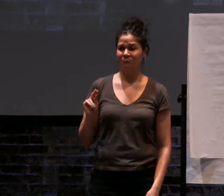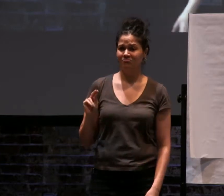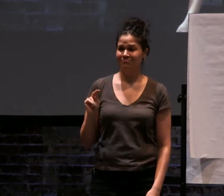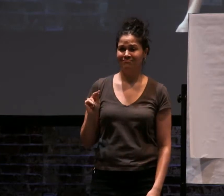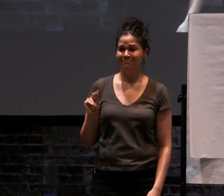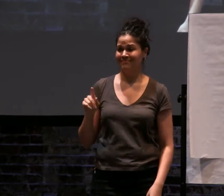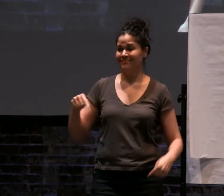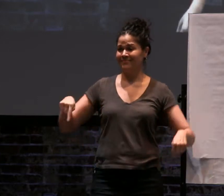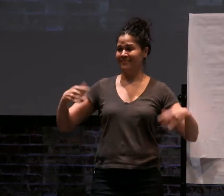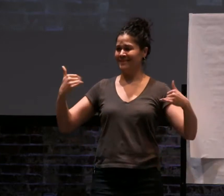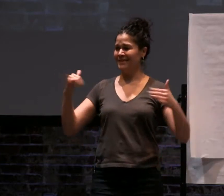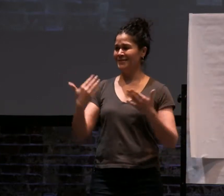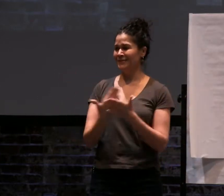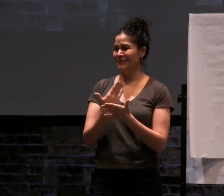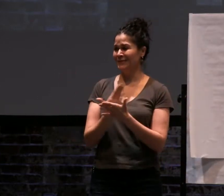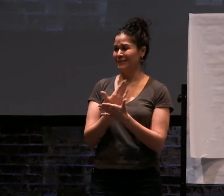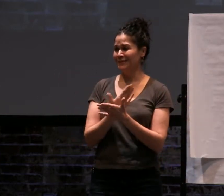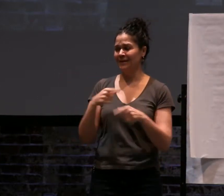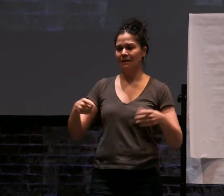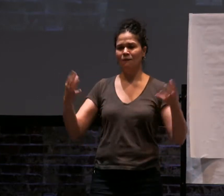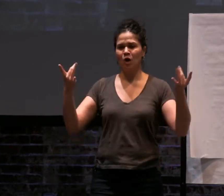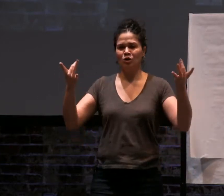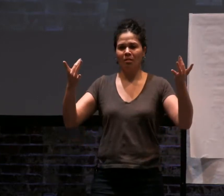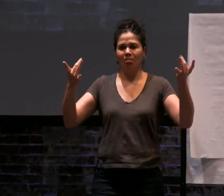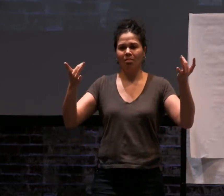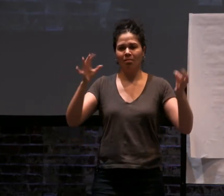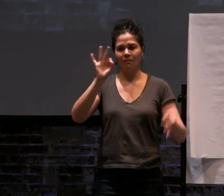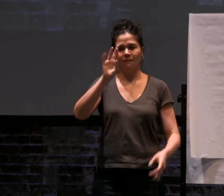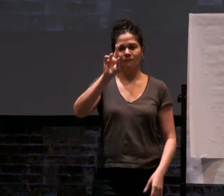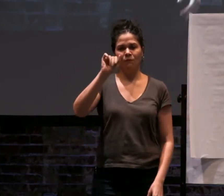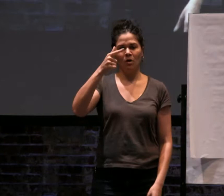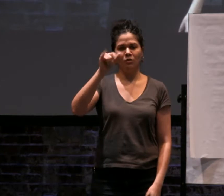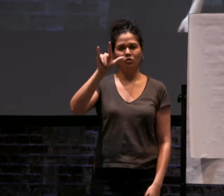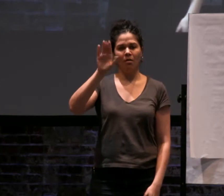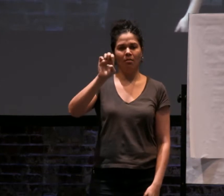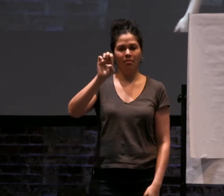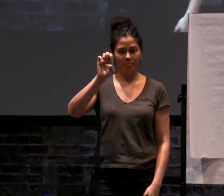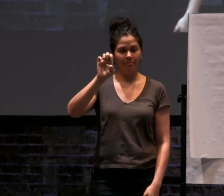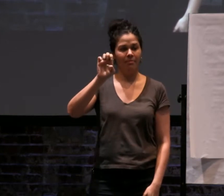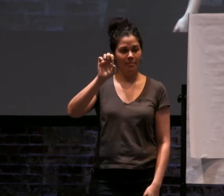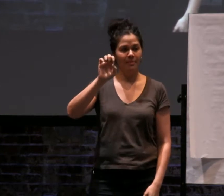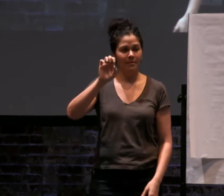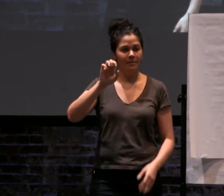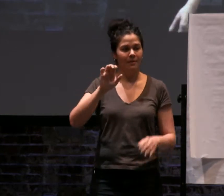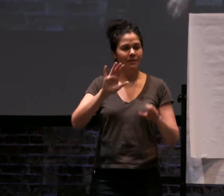Of course, it is never perfect. We understand that. This is very fragile.